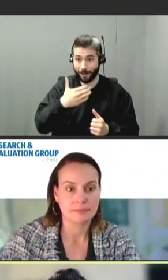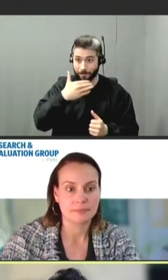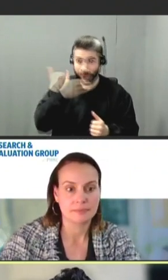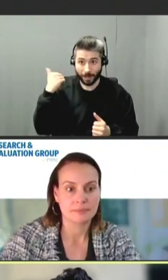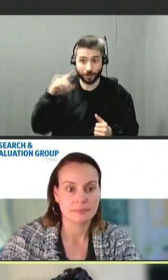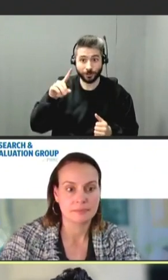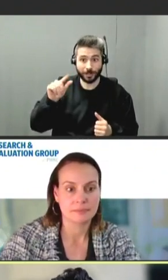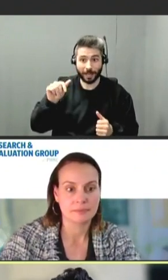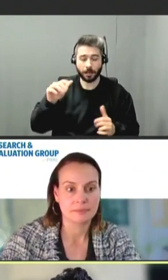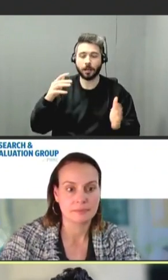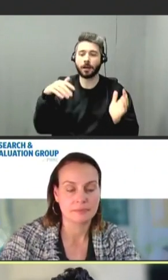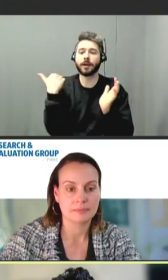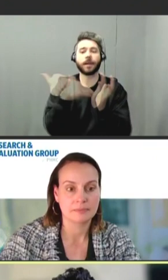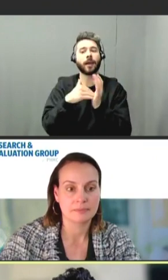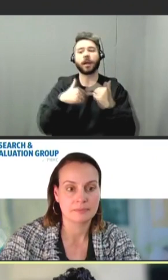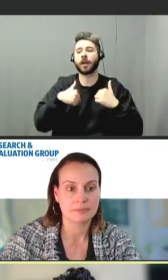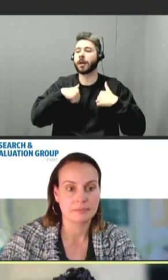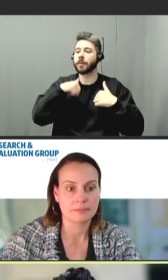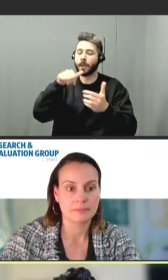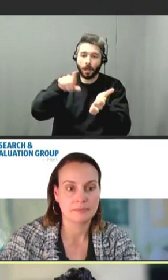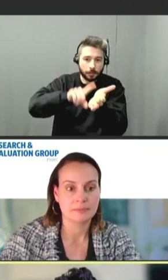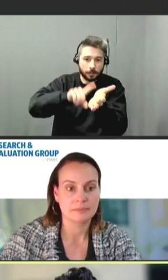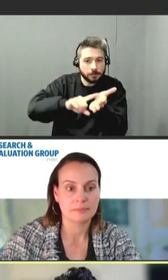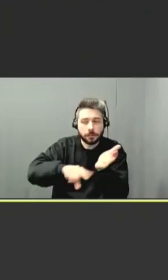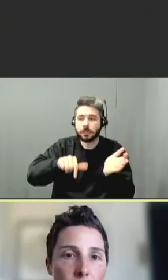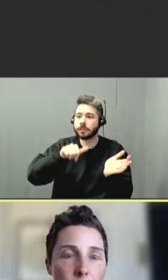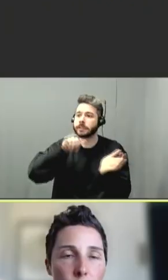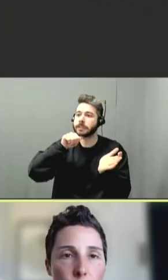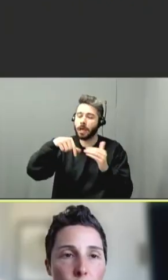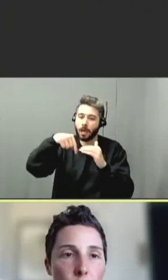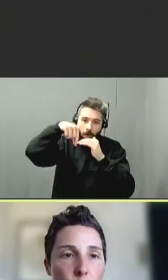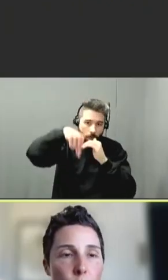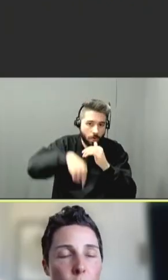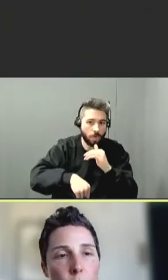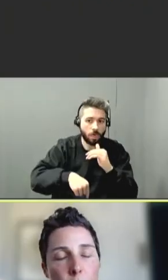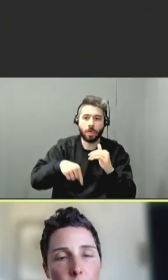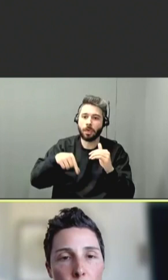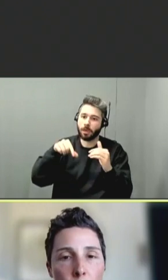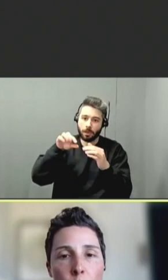an epidemiologist, not a researcher, just someone who's tried to use data to prove the importance of